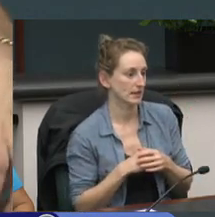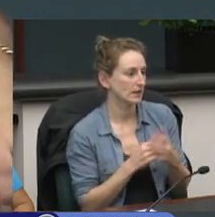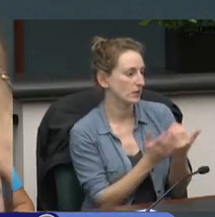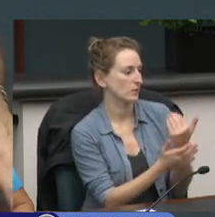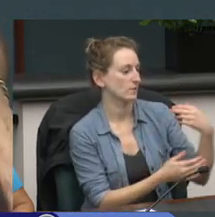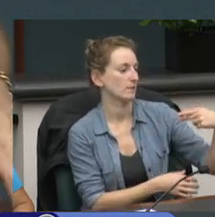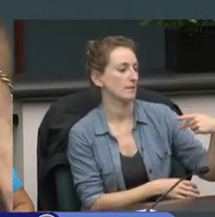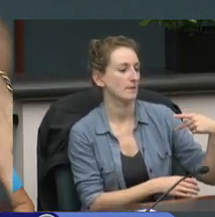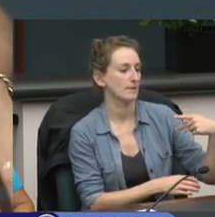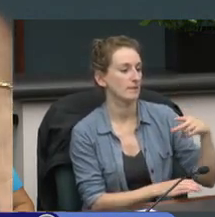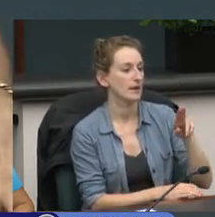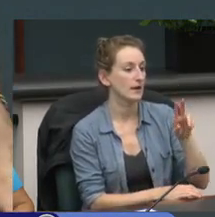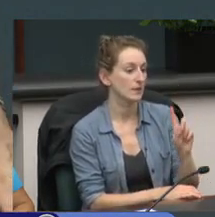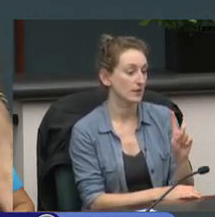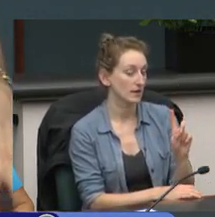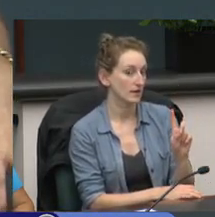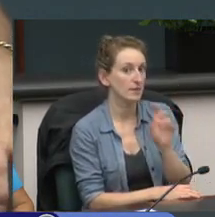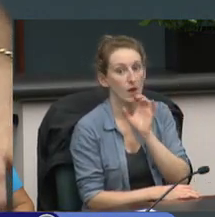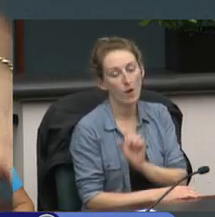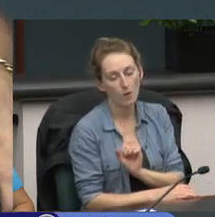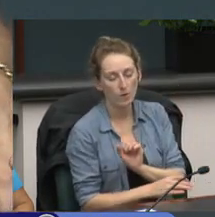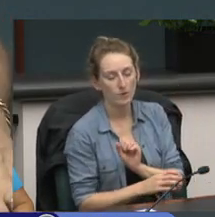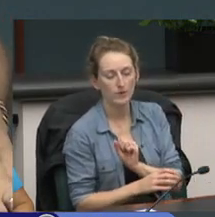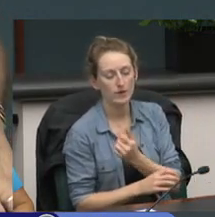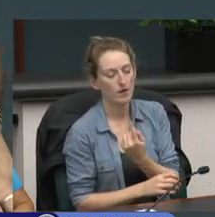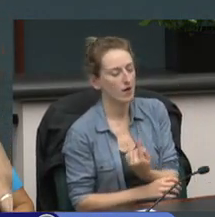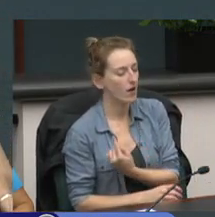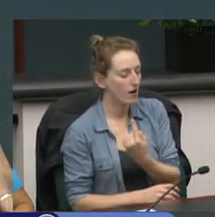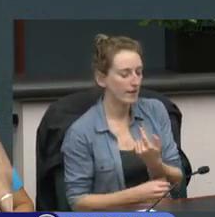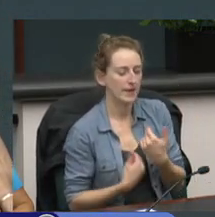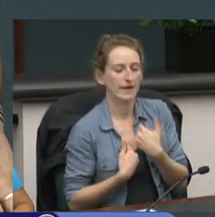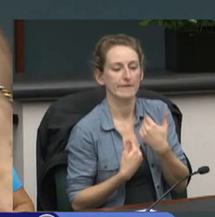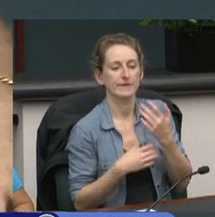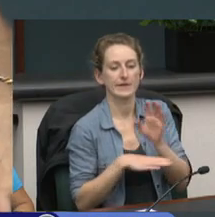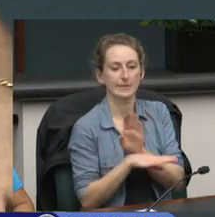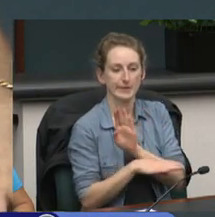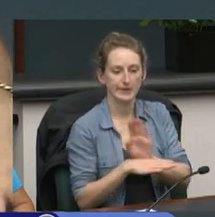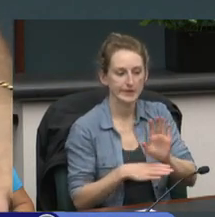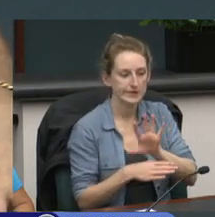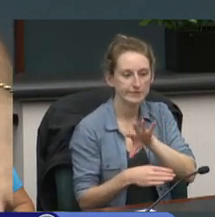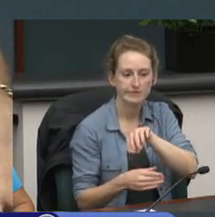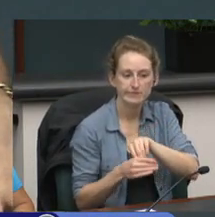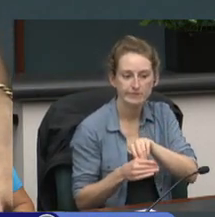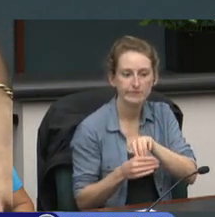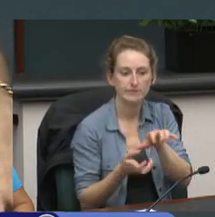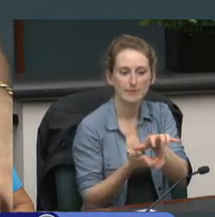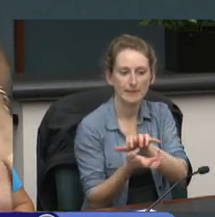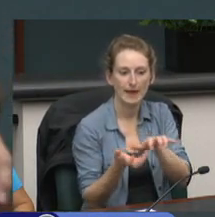have the old peds always had commercial aspect and residential are we still